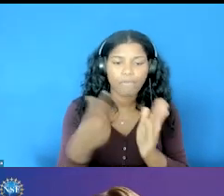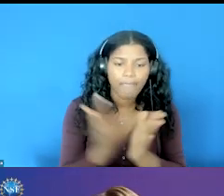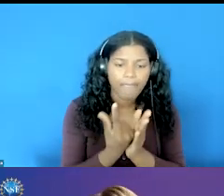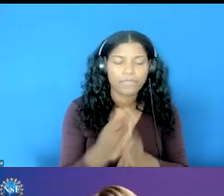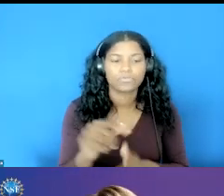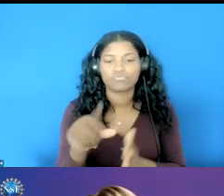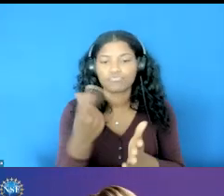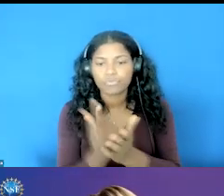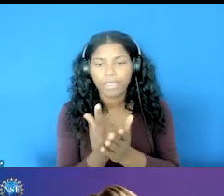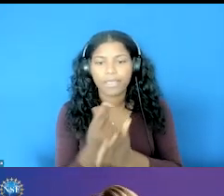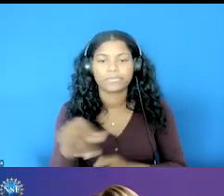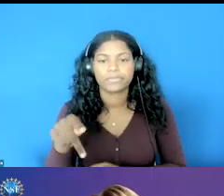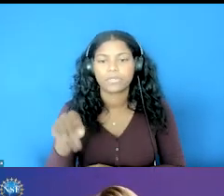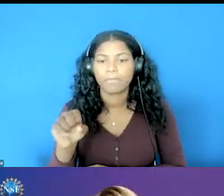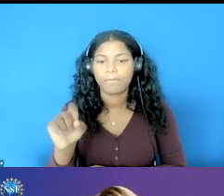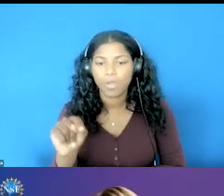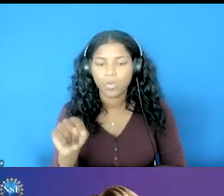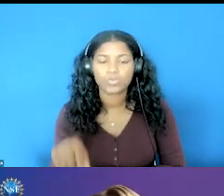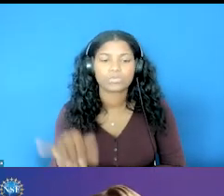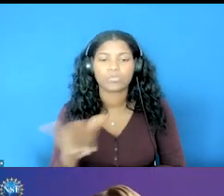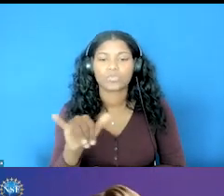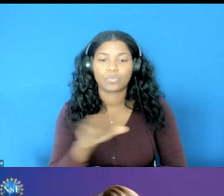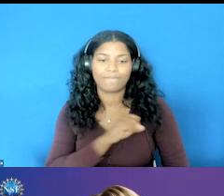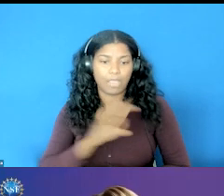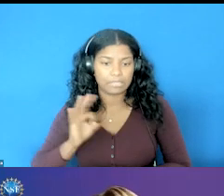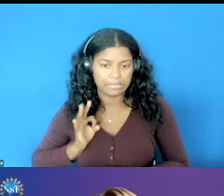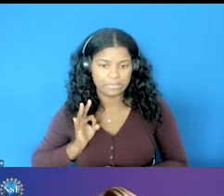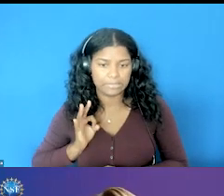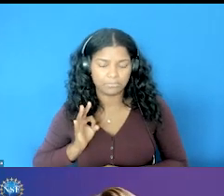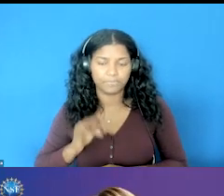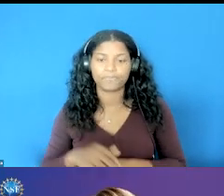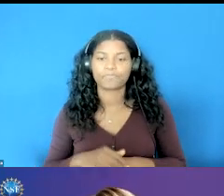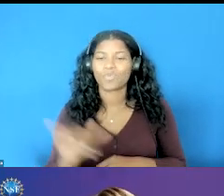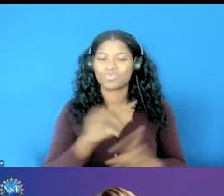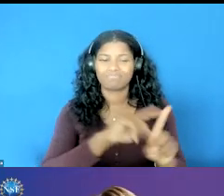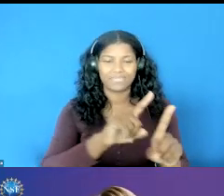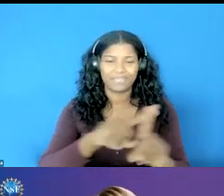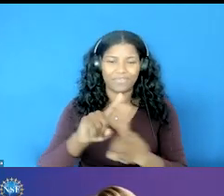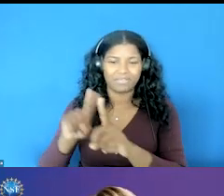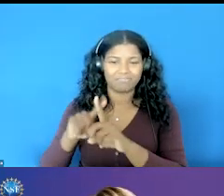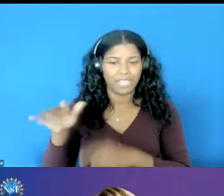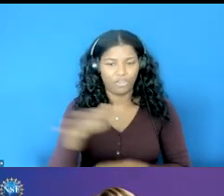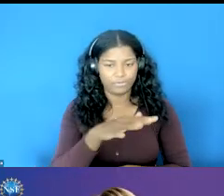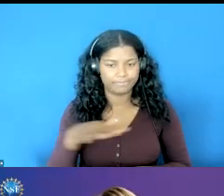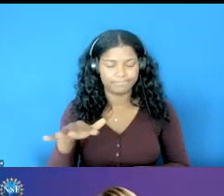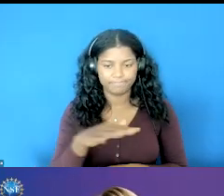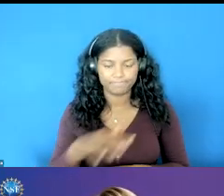post-doc and faculty stages including ones at different sensitive transition points in academia.